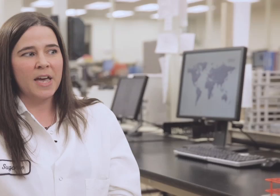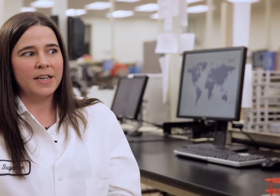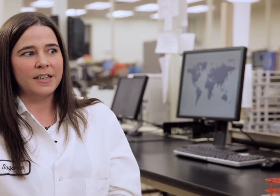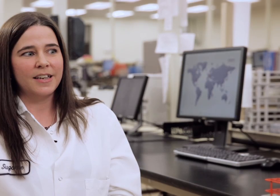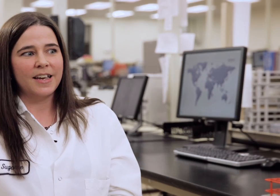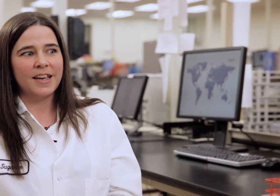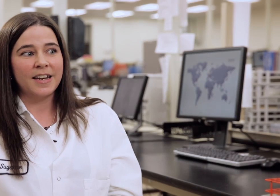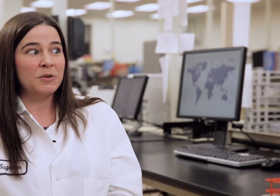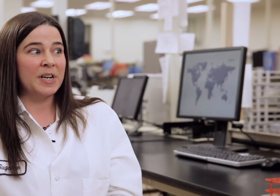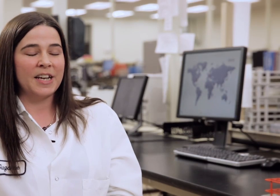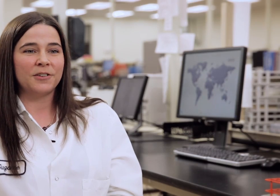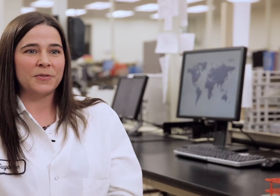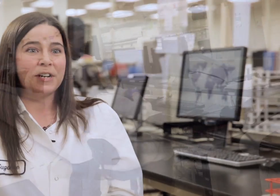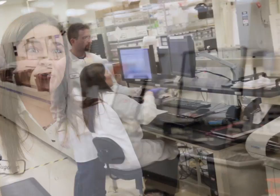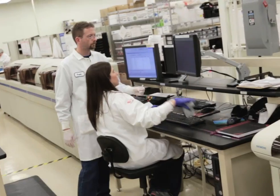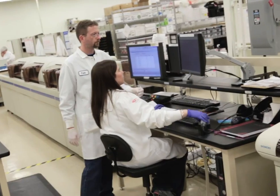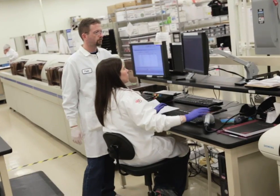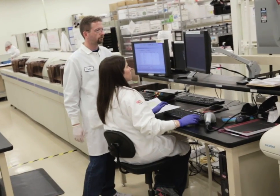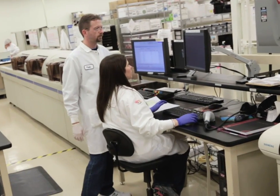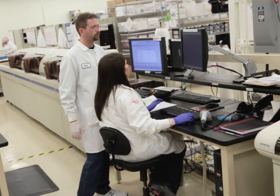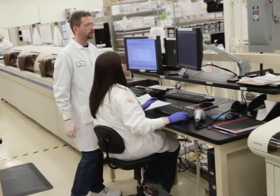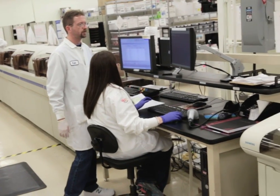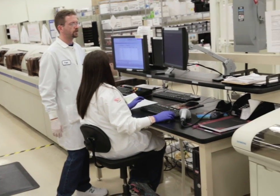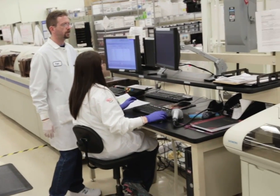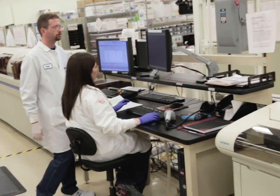Meg and everybody here is a very integral part of our everyday lives